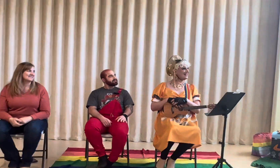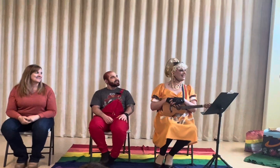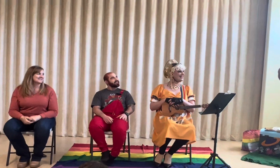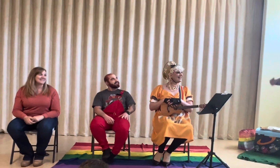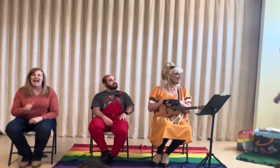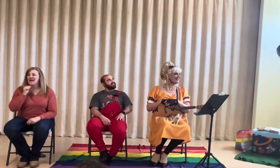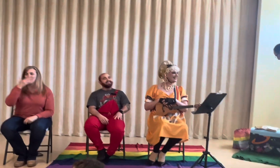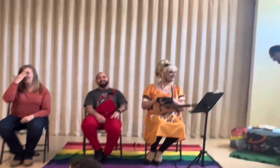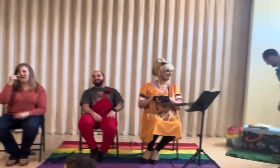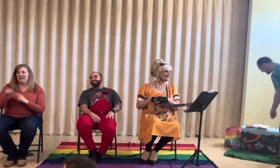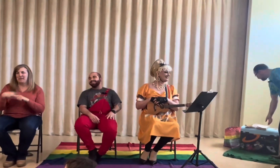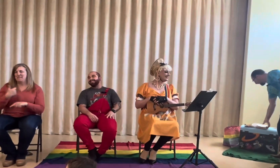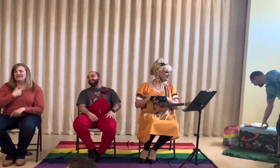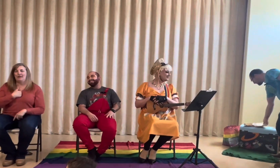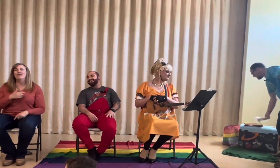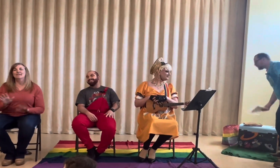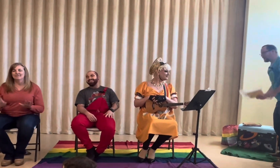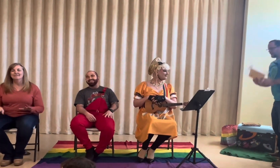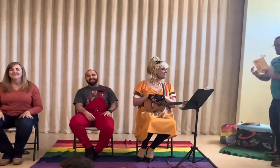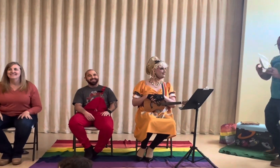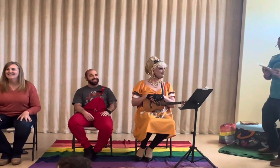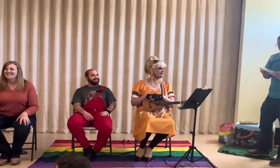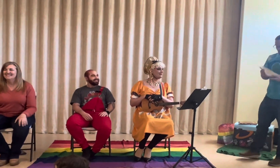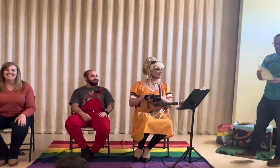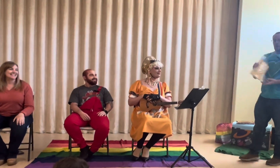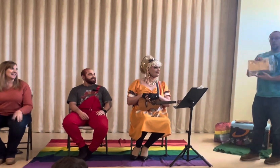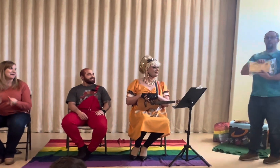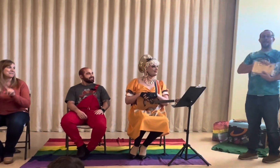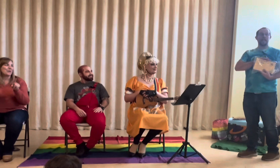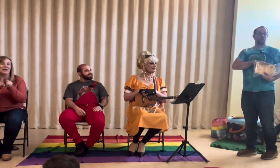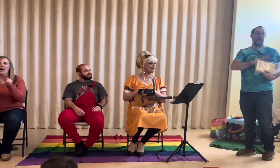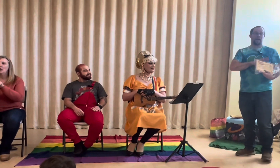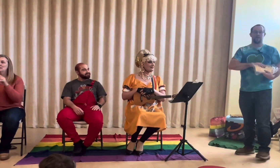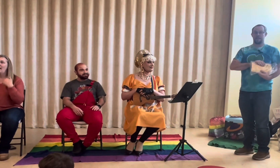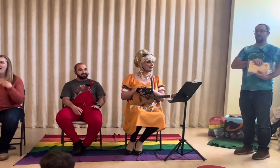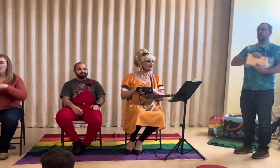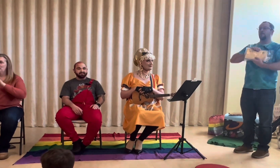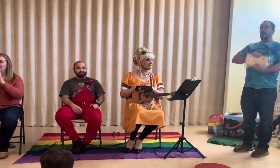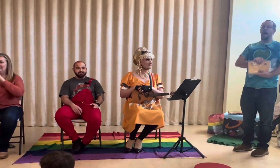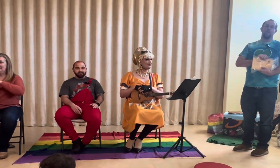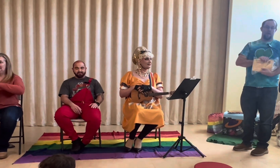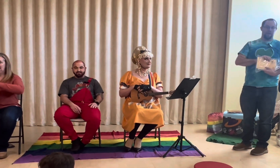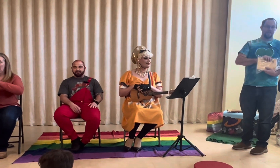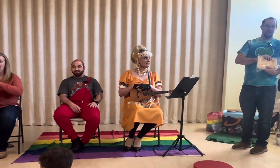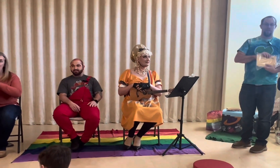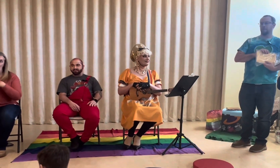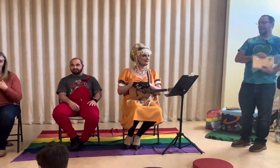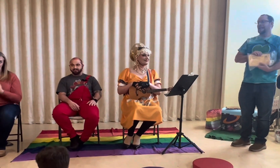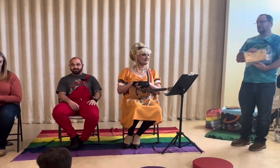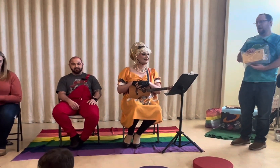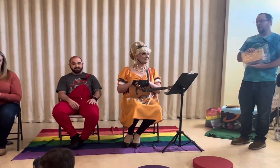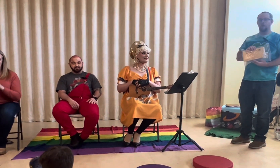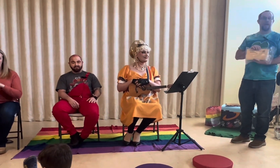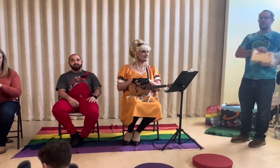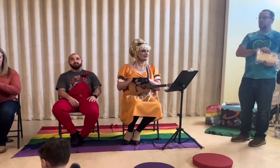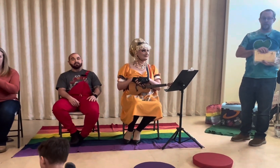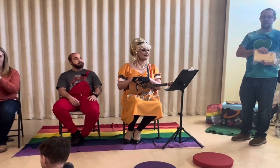about myself. But, we also have reading trackers. If you've got one from last month or any previous